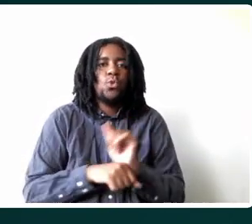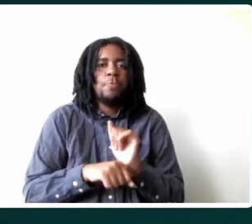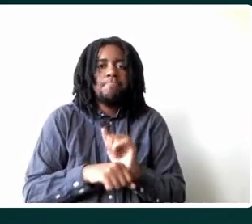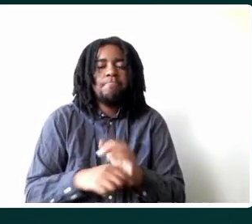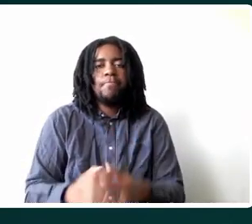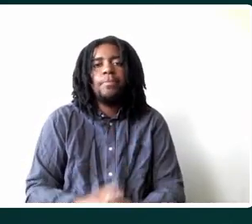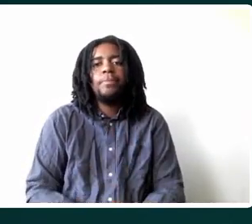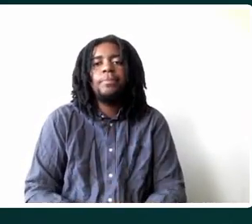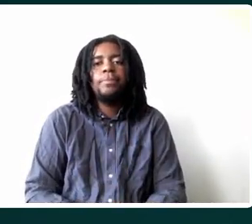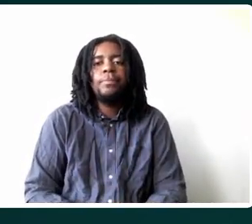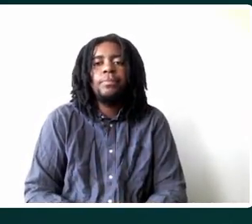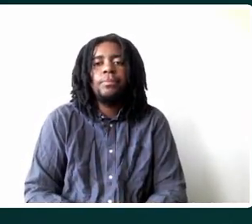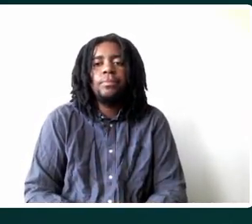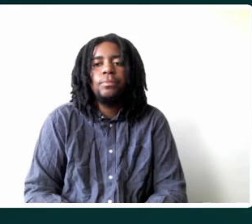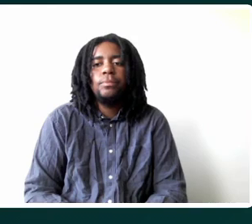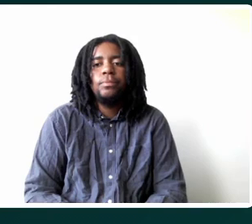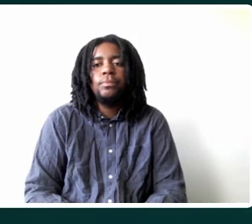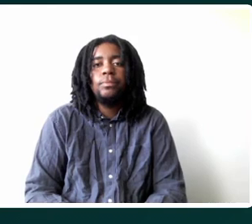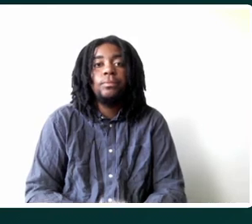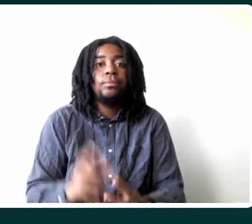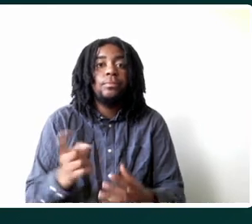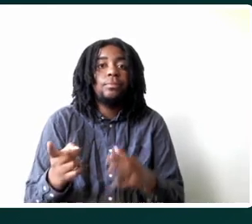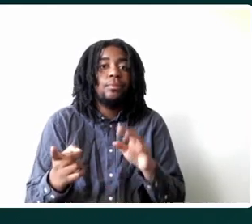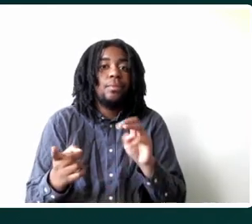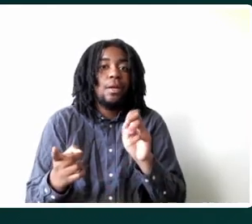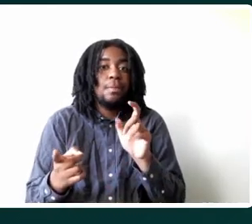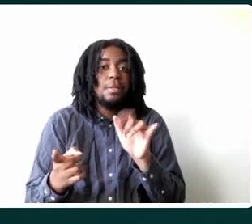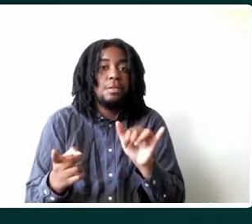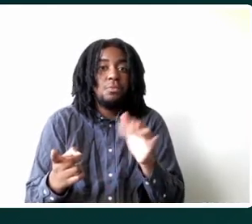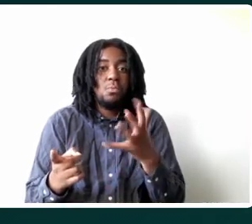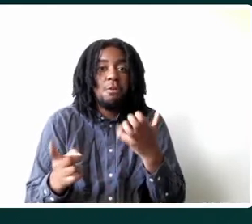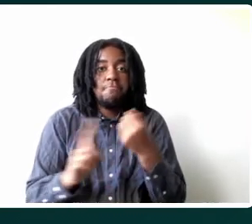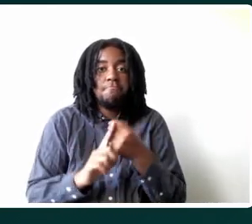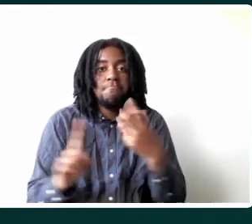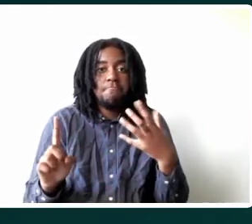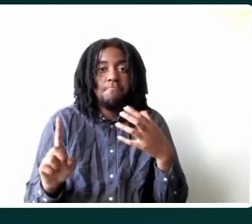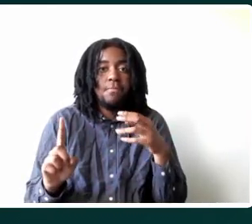Emily, if you wanted to talk a little bit about NCTE's role there.